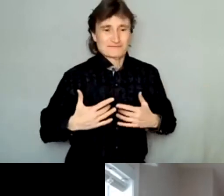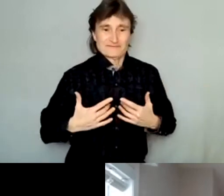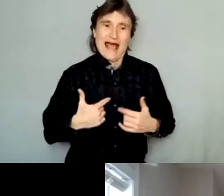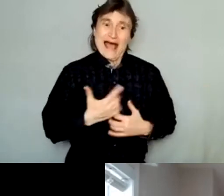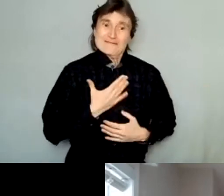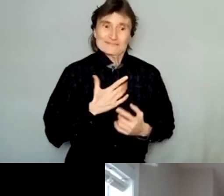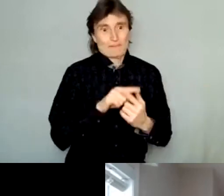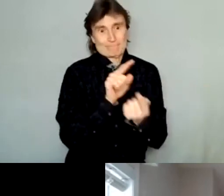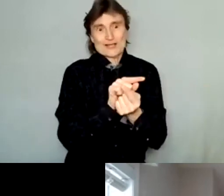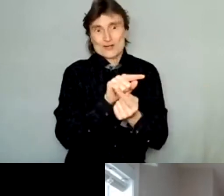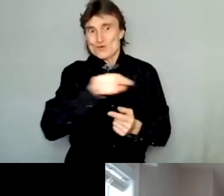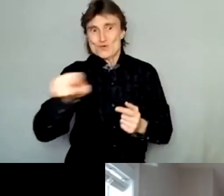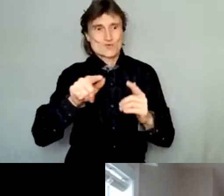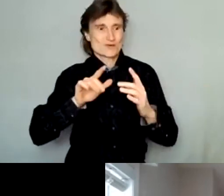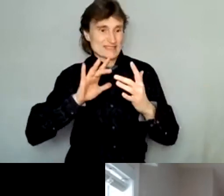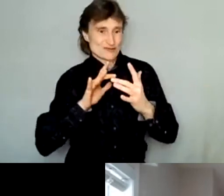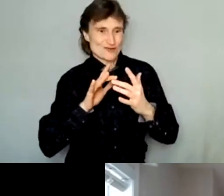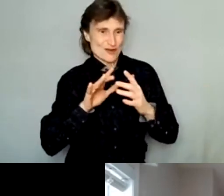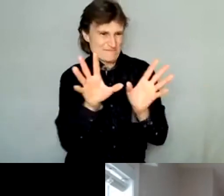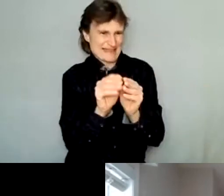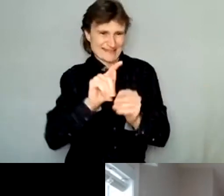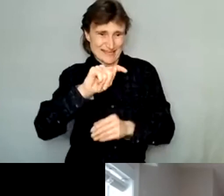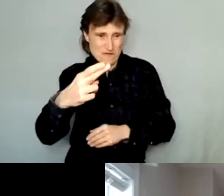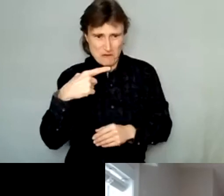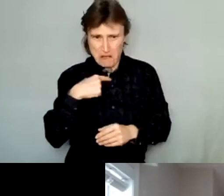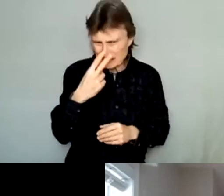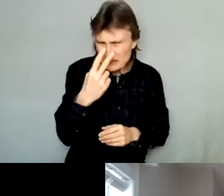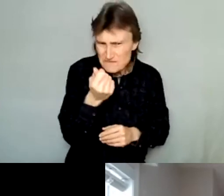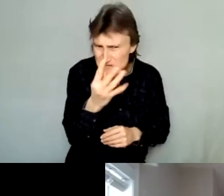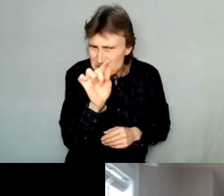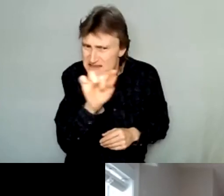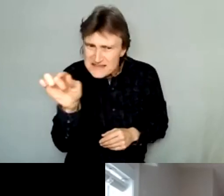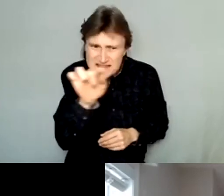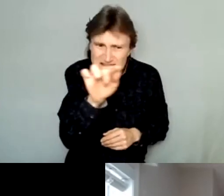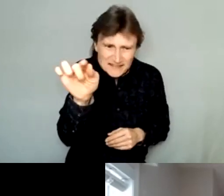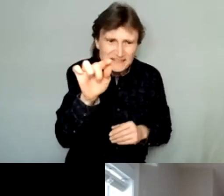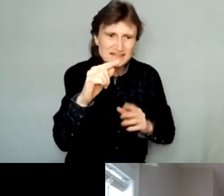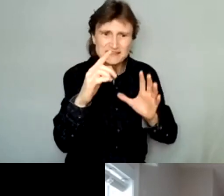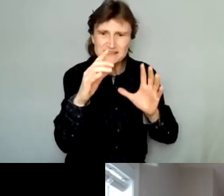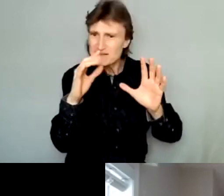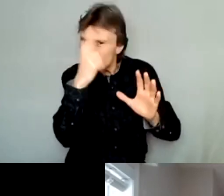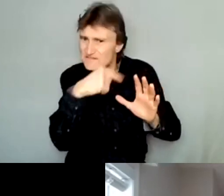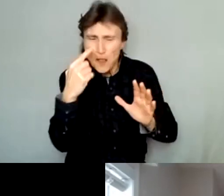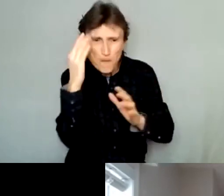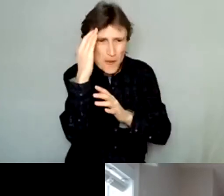I see some names that I recognize as well in the online session, so yeah, lovely to